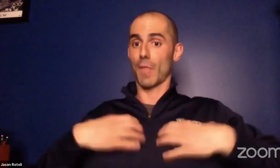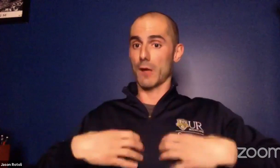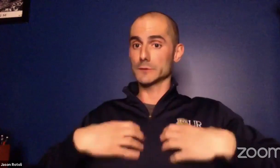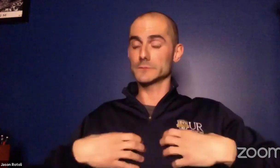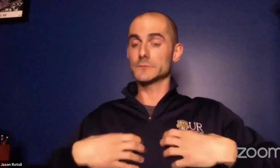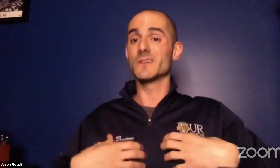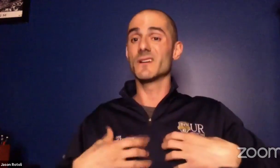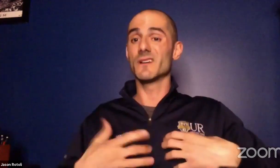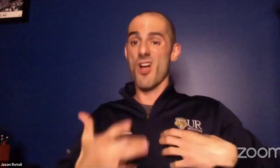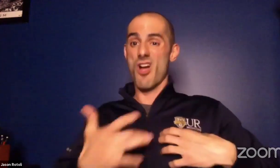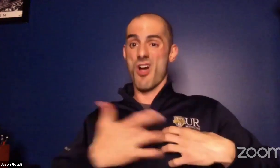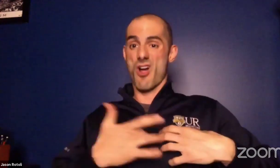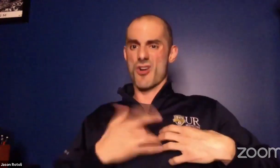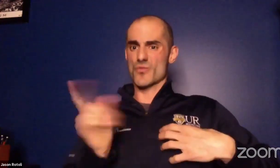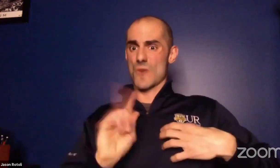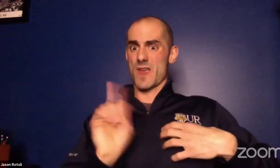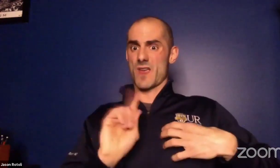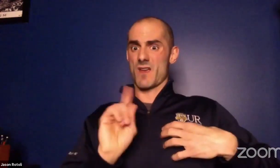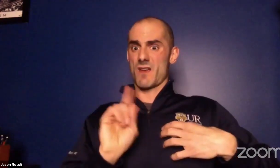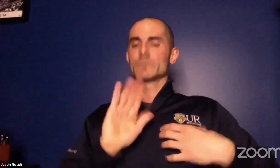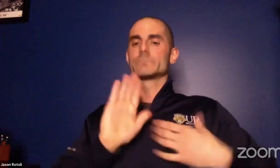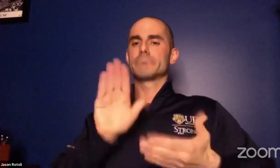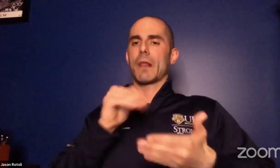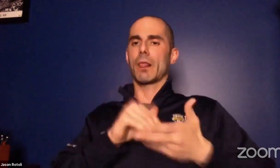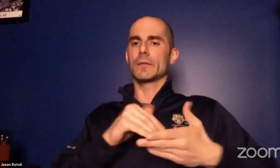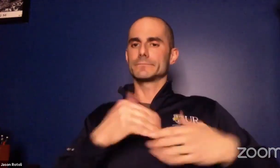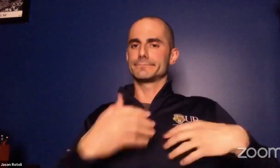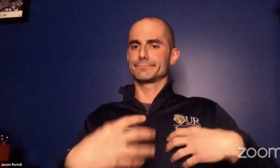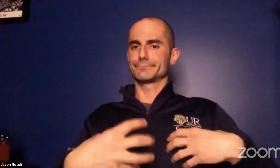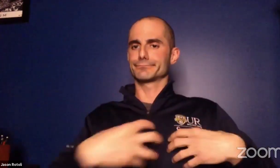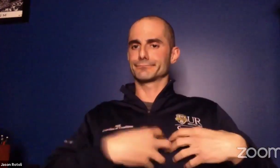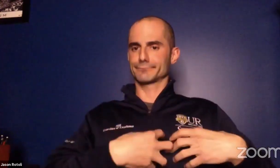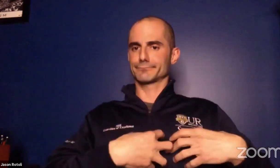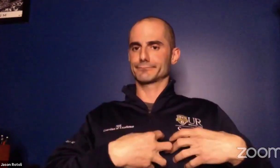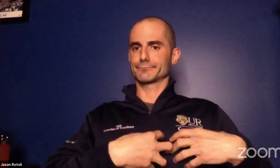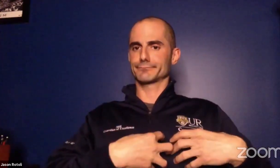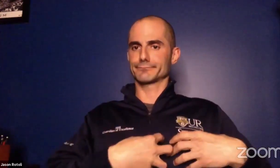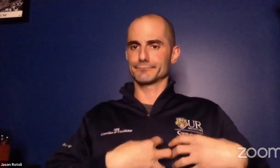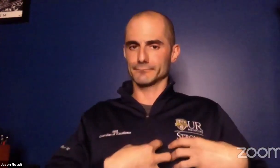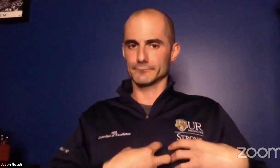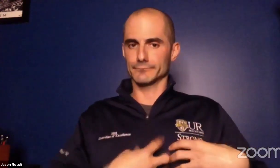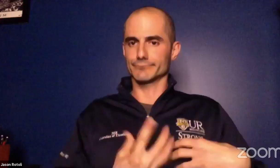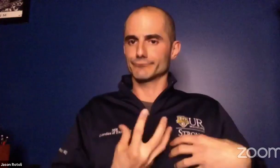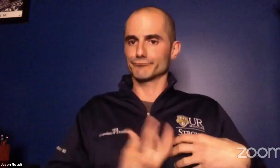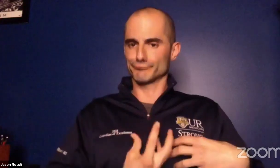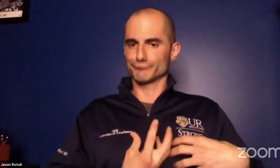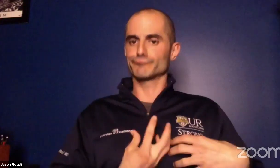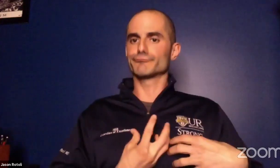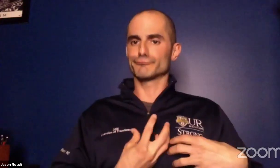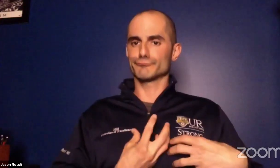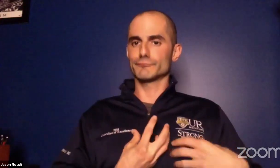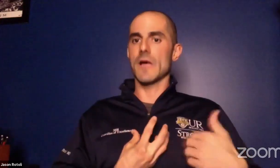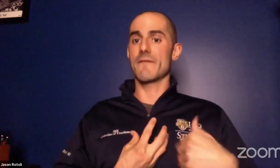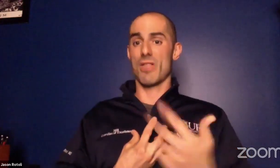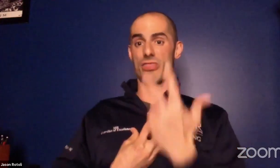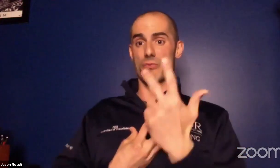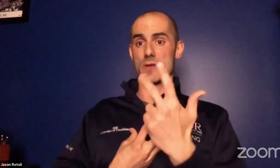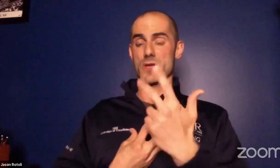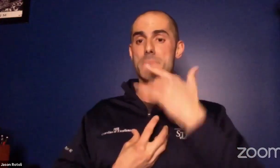through your throat down to your lungs. And it goes through your trachea. That's what that tube is called. Or another word is